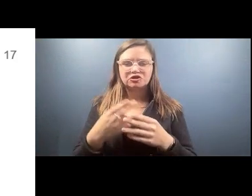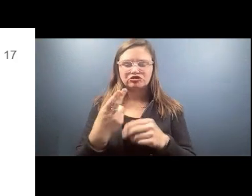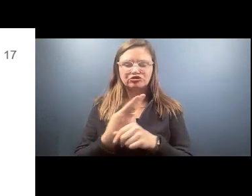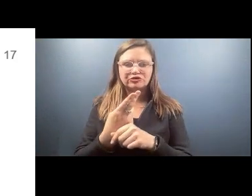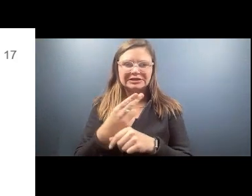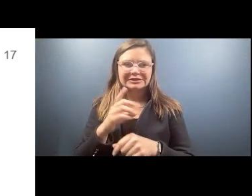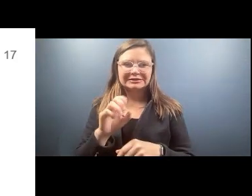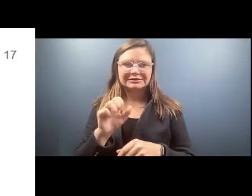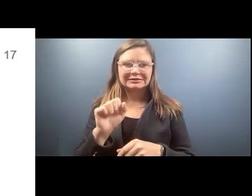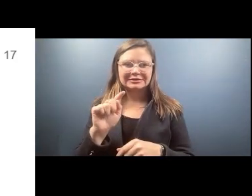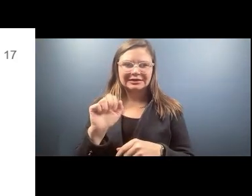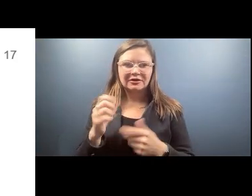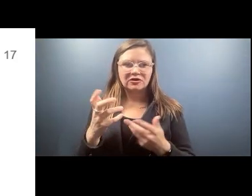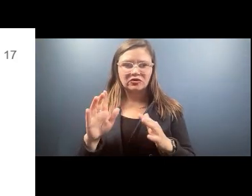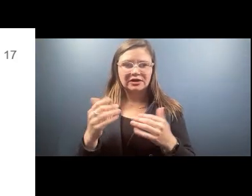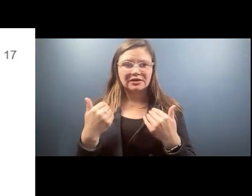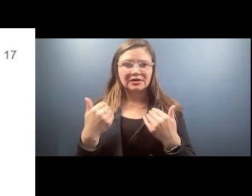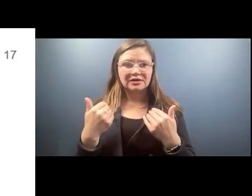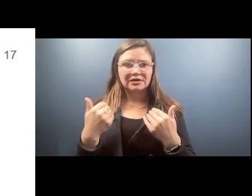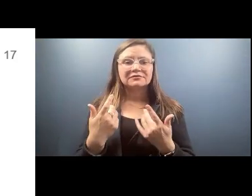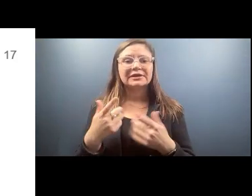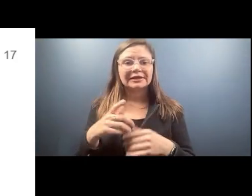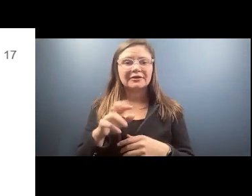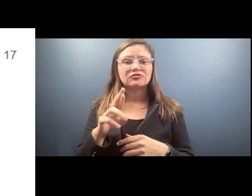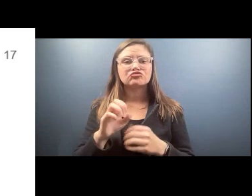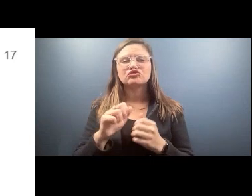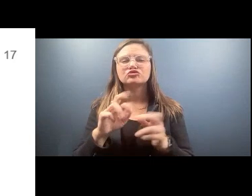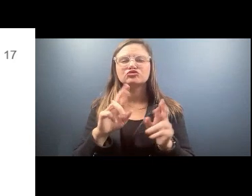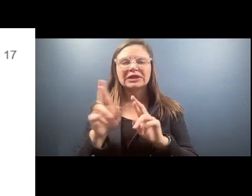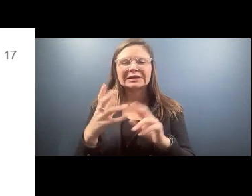And then finally, readiness and momentum. What data already exist?